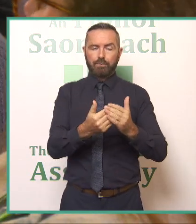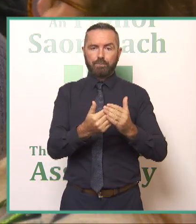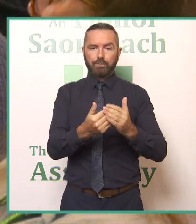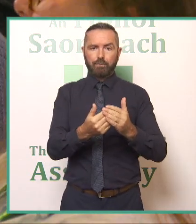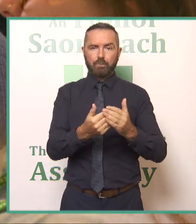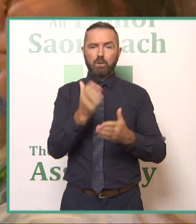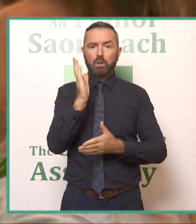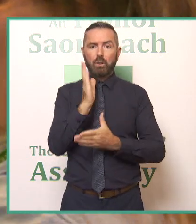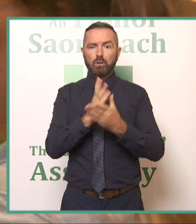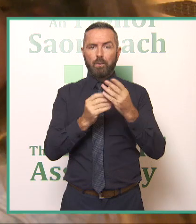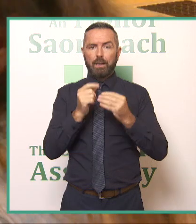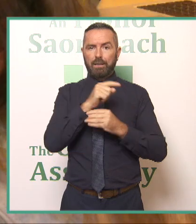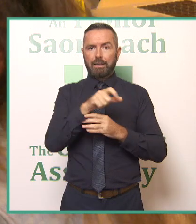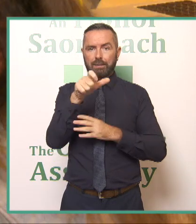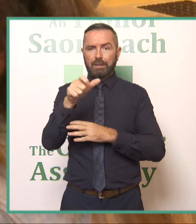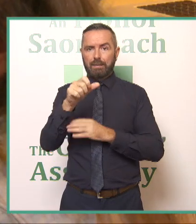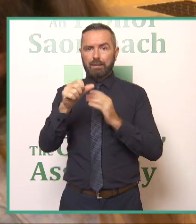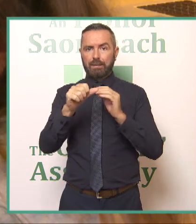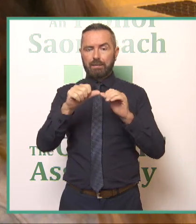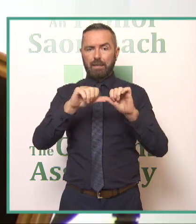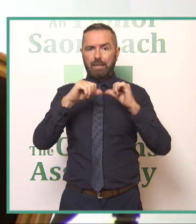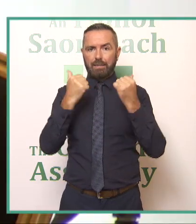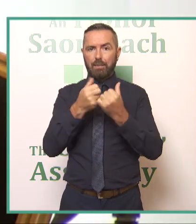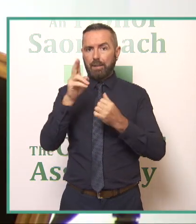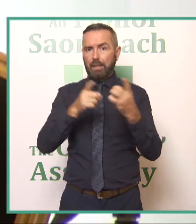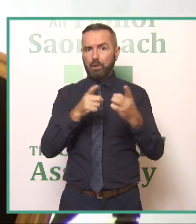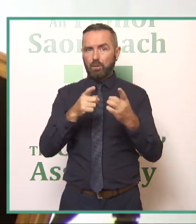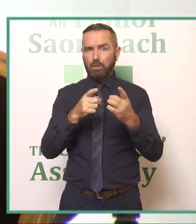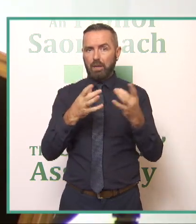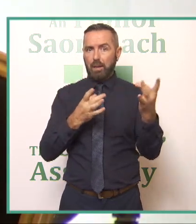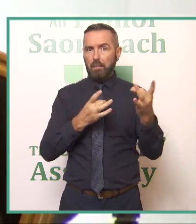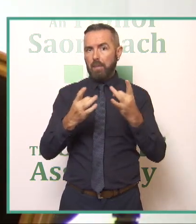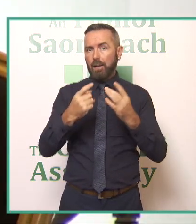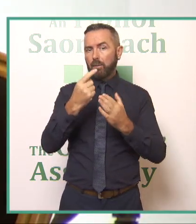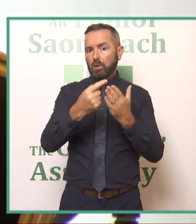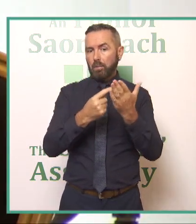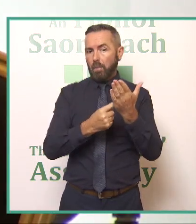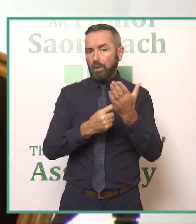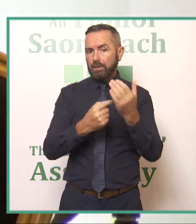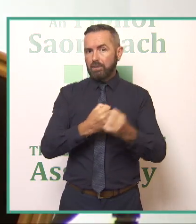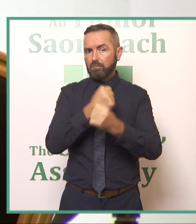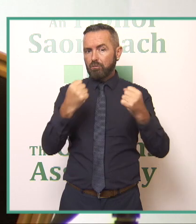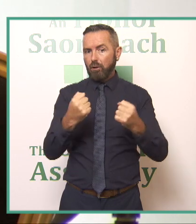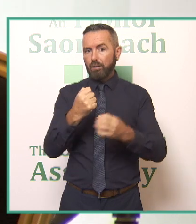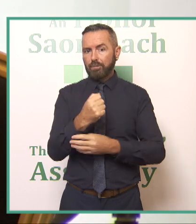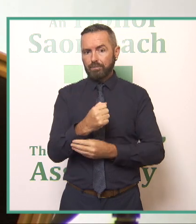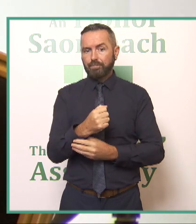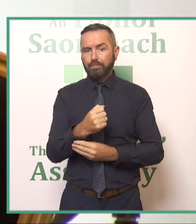the citizens assembly could do is to strengthen those those things that they they have to